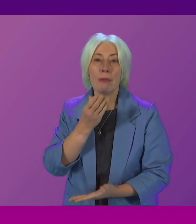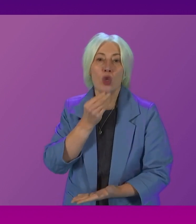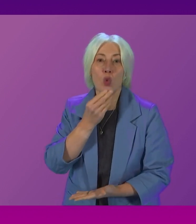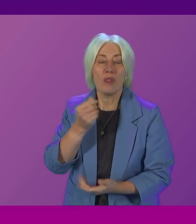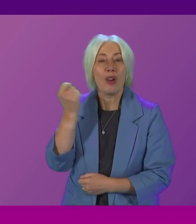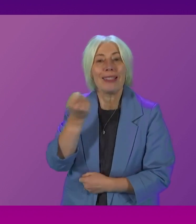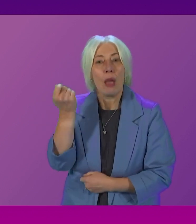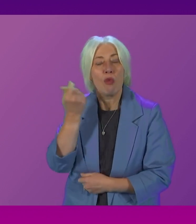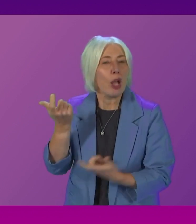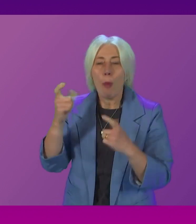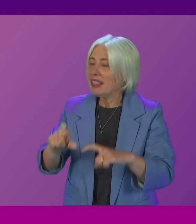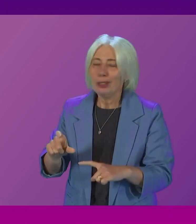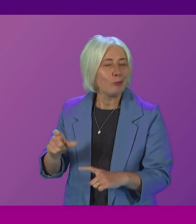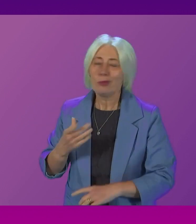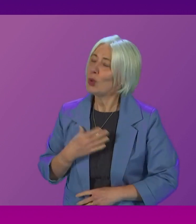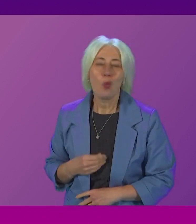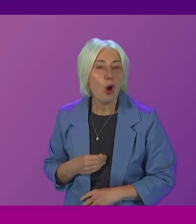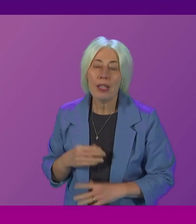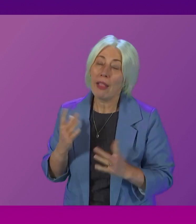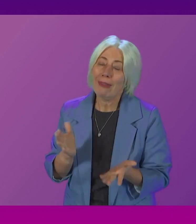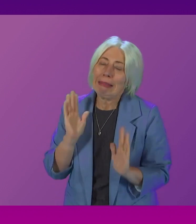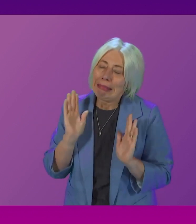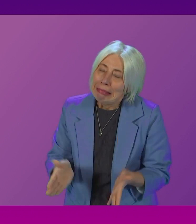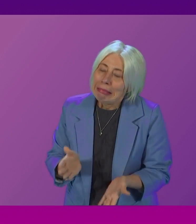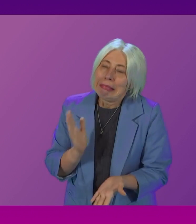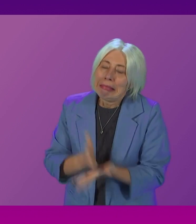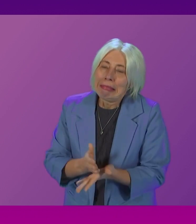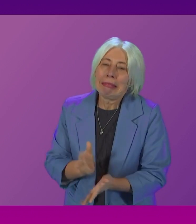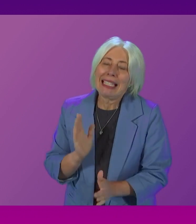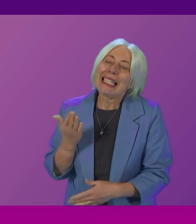temporary accommodation unless that is absolutely necessary. I have situations